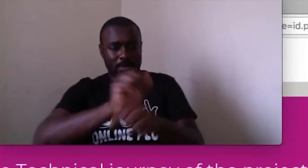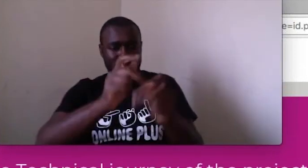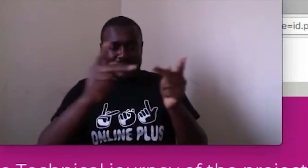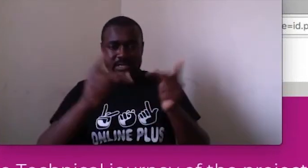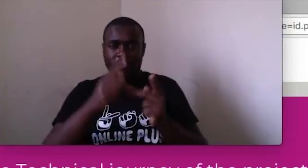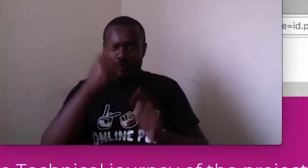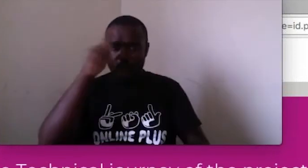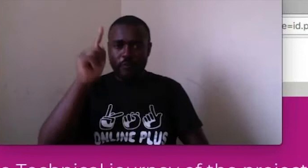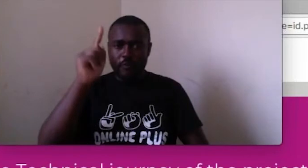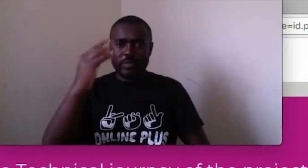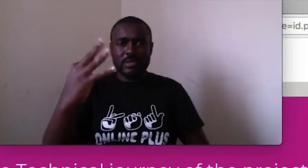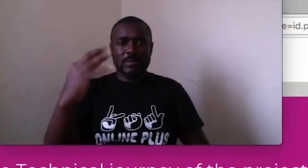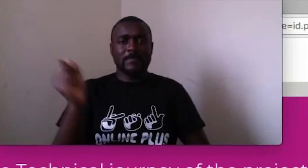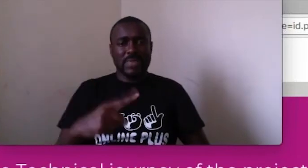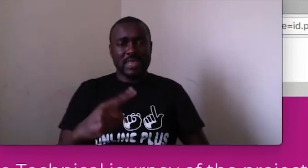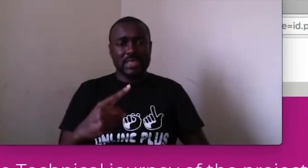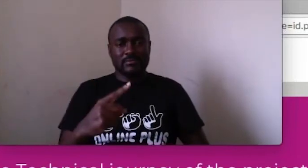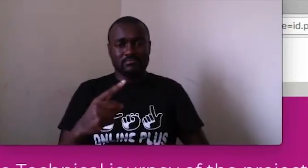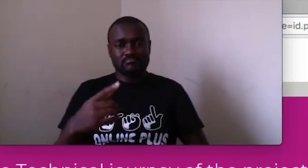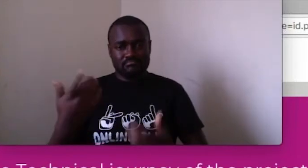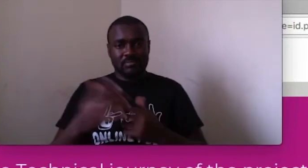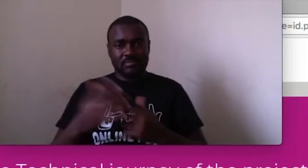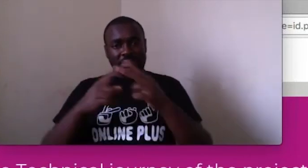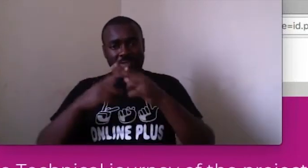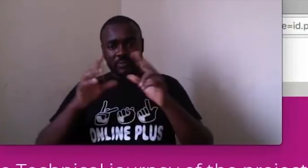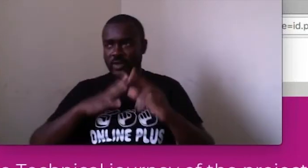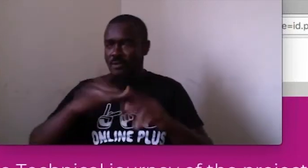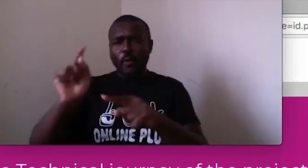they gave us free space working space for those three months